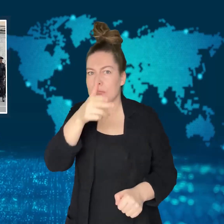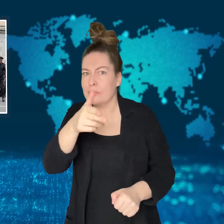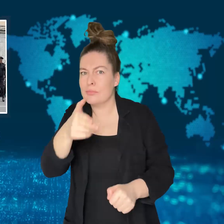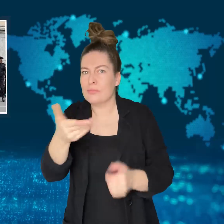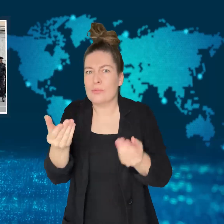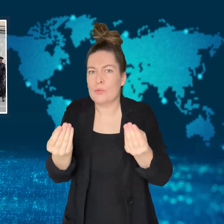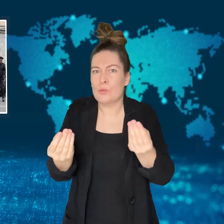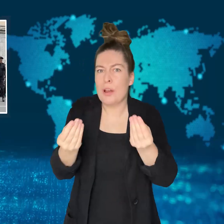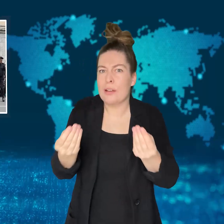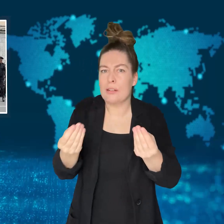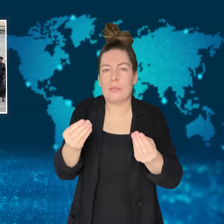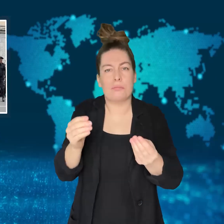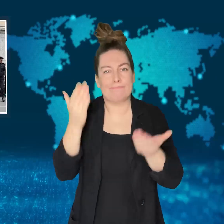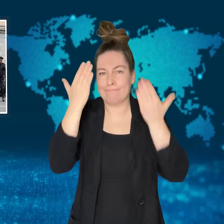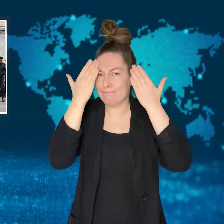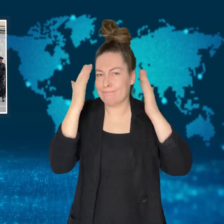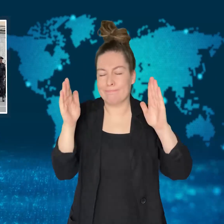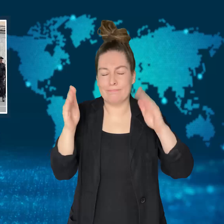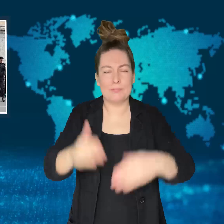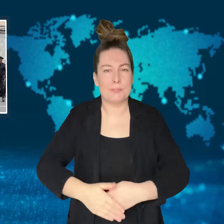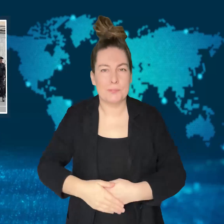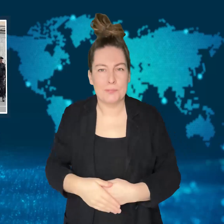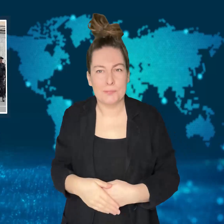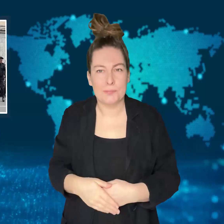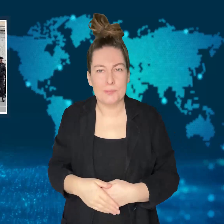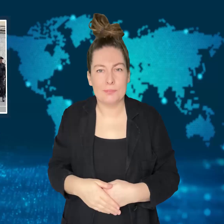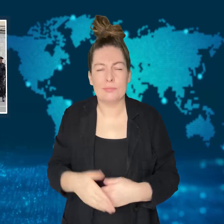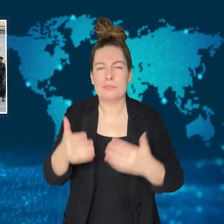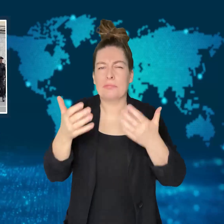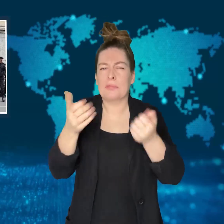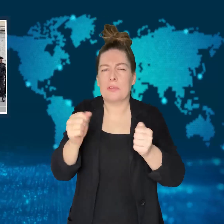His motive is not yet known either.